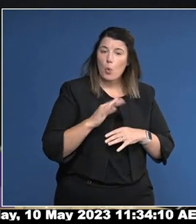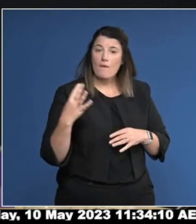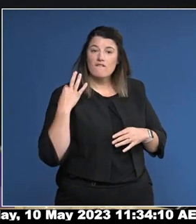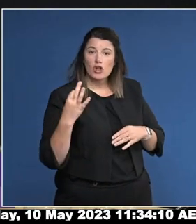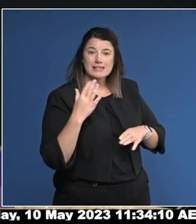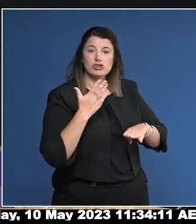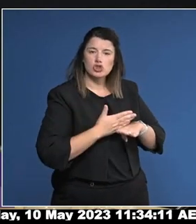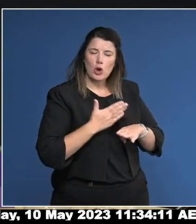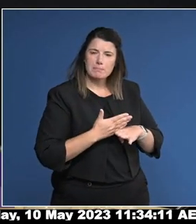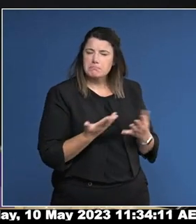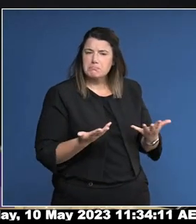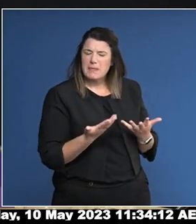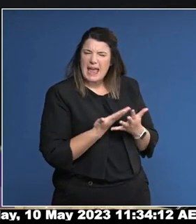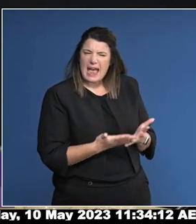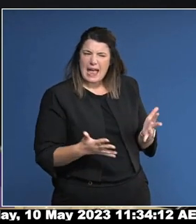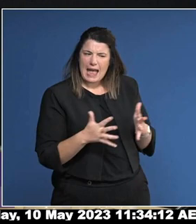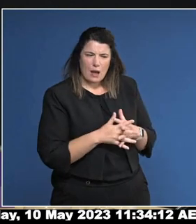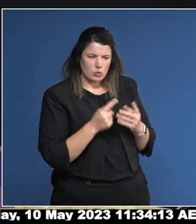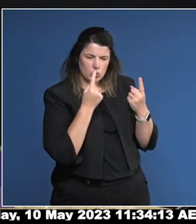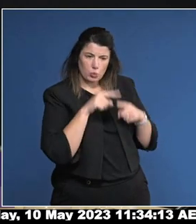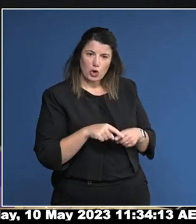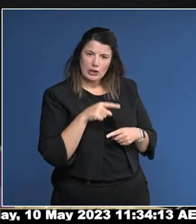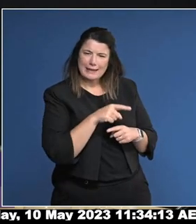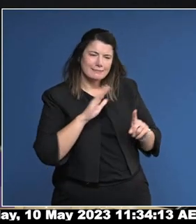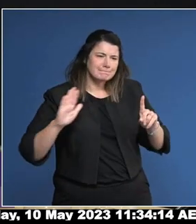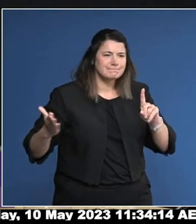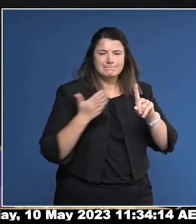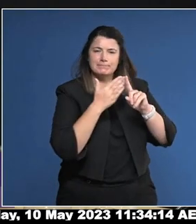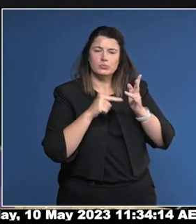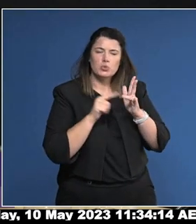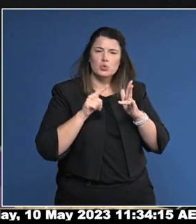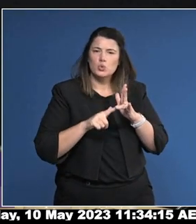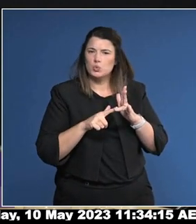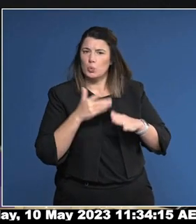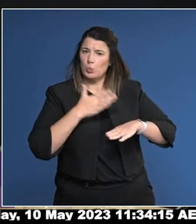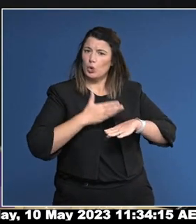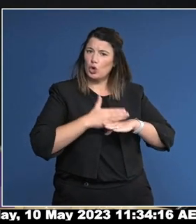How did you determine that he had an aspiration to work in a supported employment